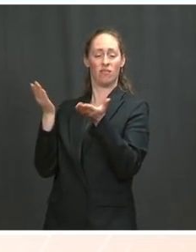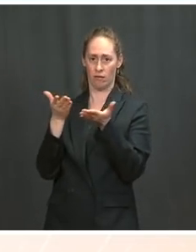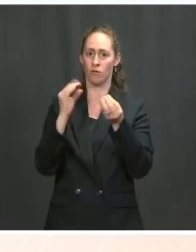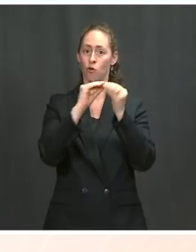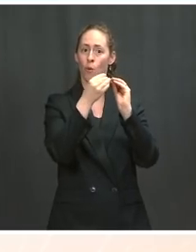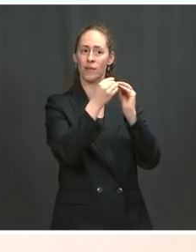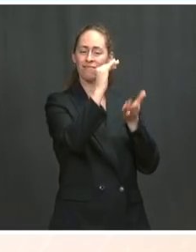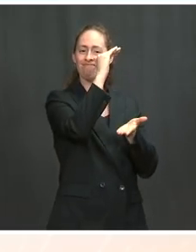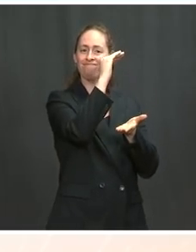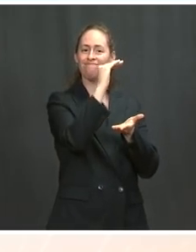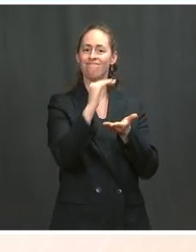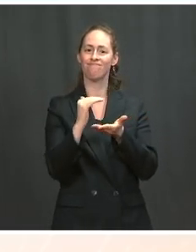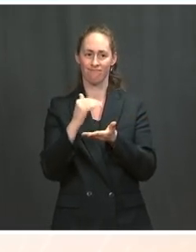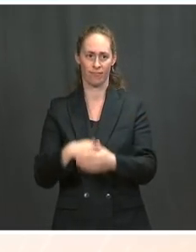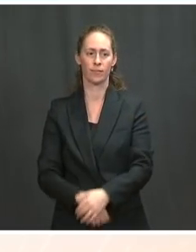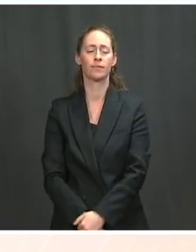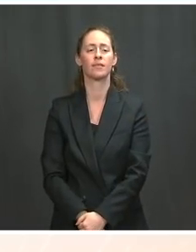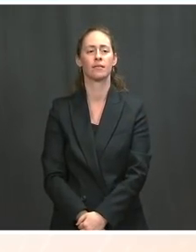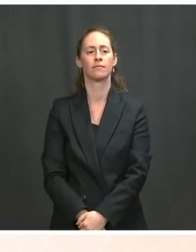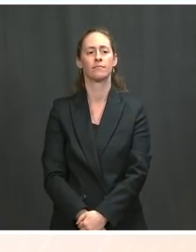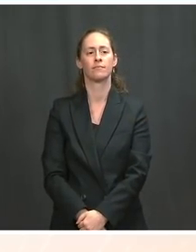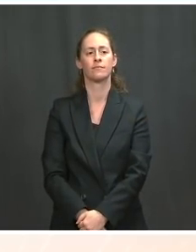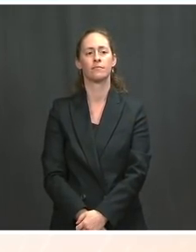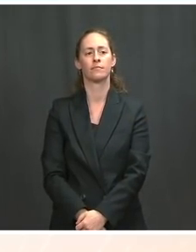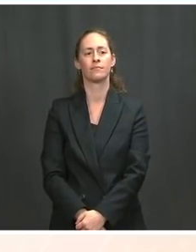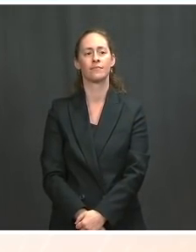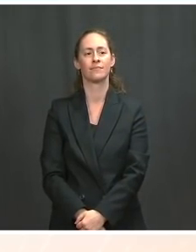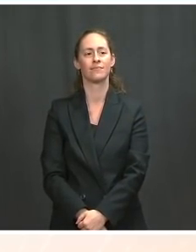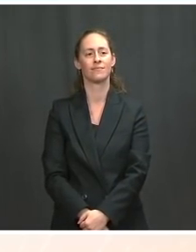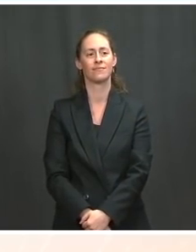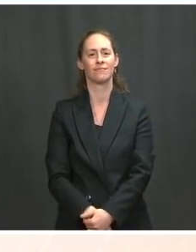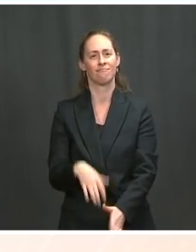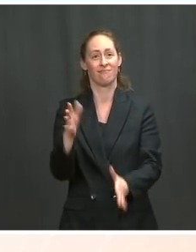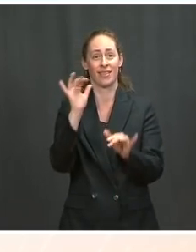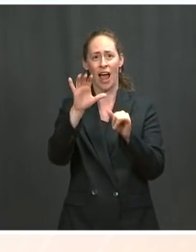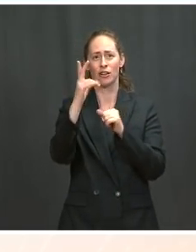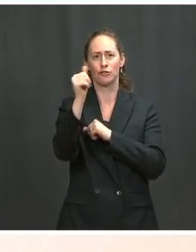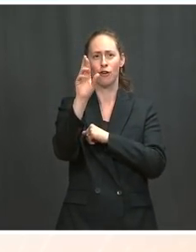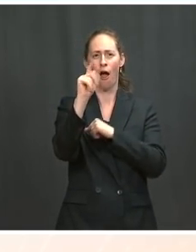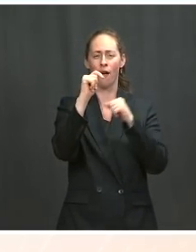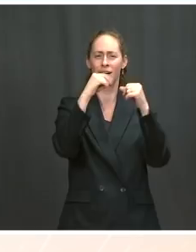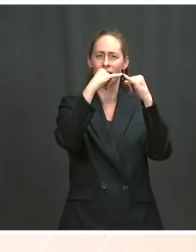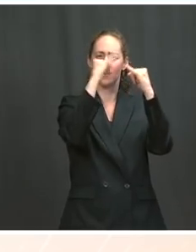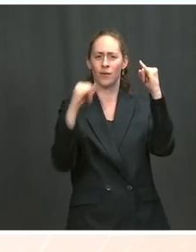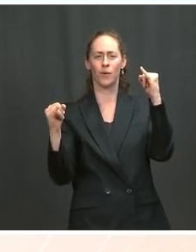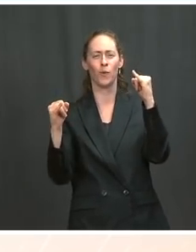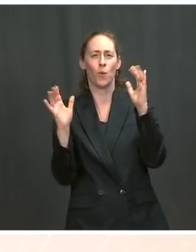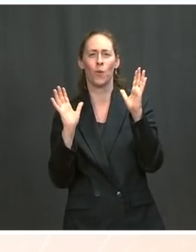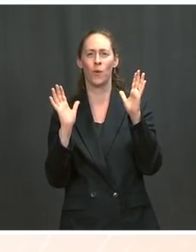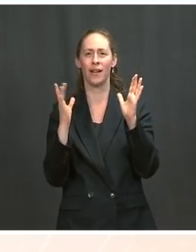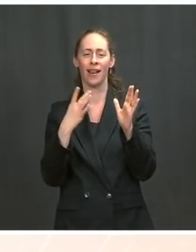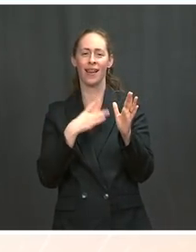And the chart -- I always love a good chart -- behind me shows that there has been a clear and sustained decrease over that timeframe.